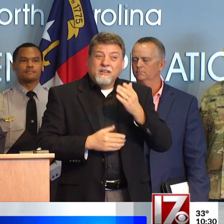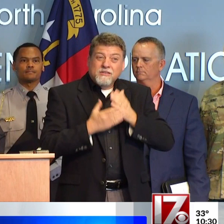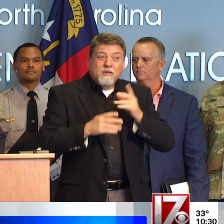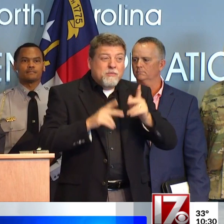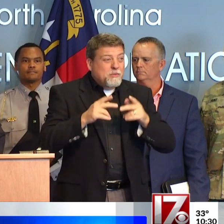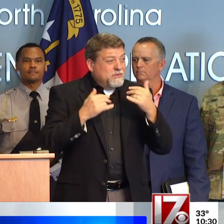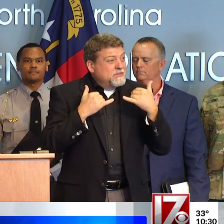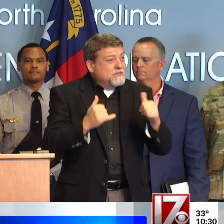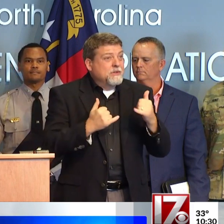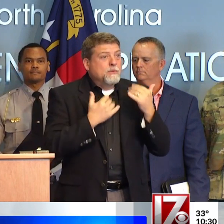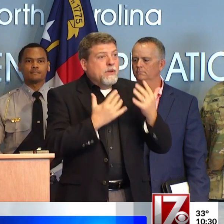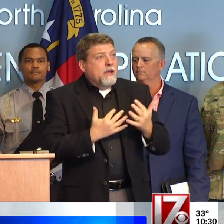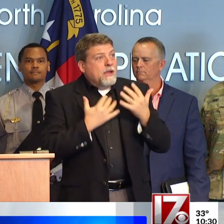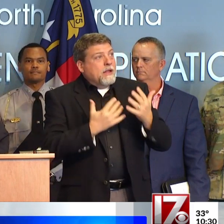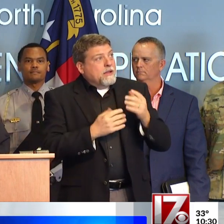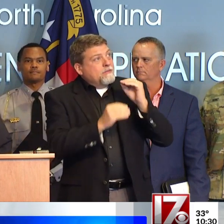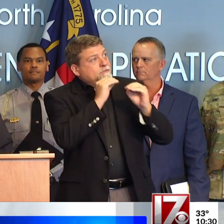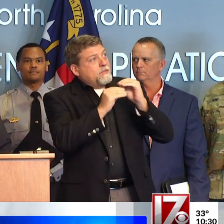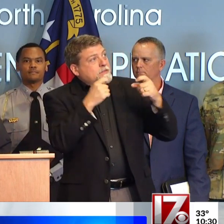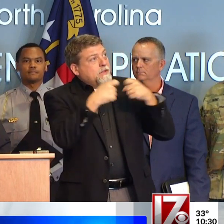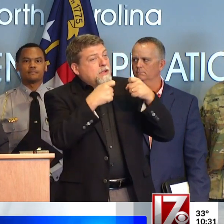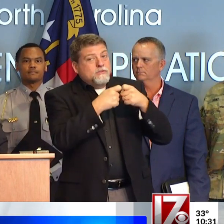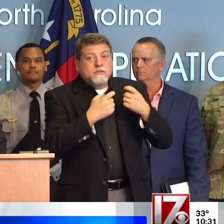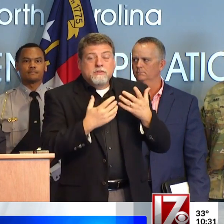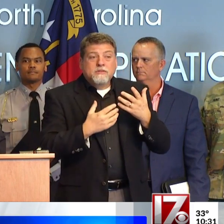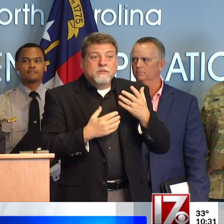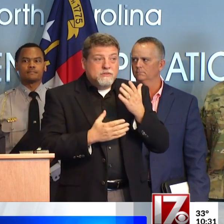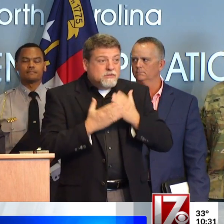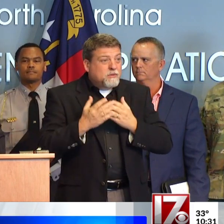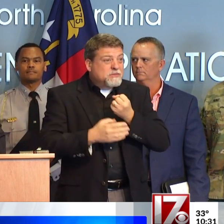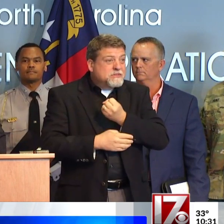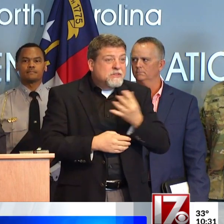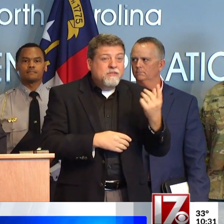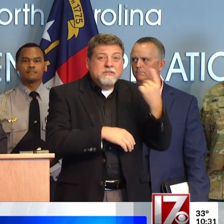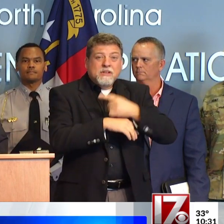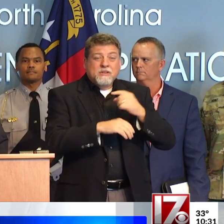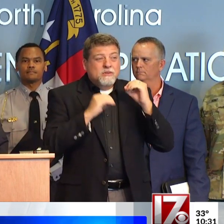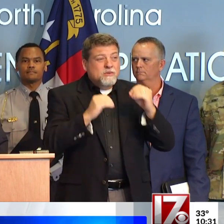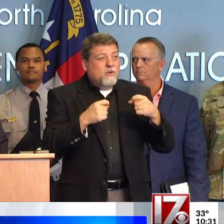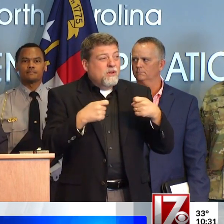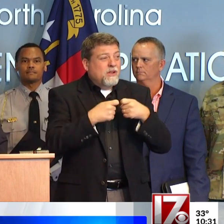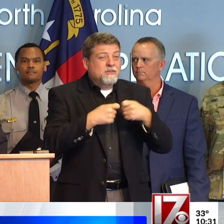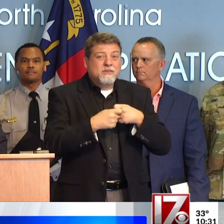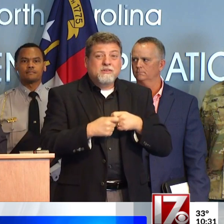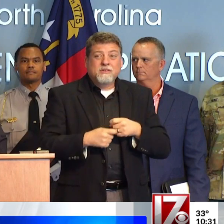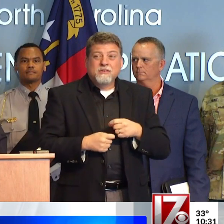TREES, AND DOWNED POWER LINES. WE KNOW SOME PEOPLE ARE STILL WAITING FOR POWER, ESPECIALLY